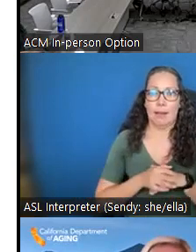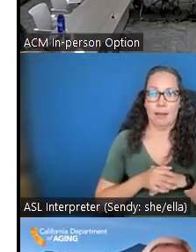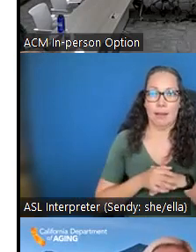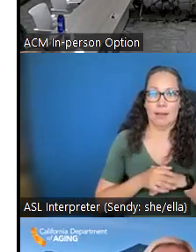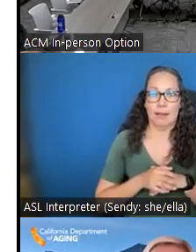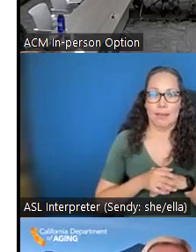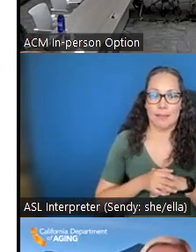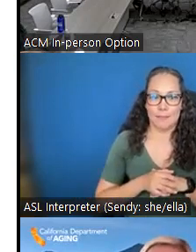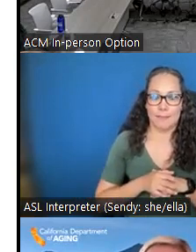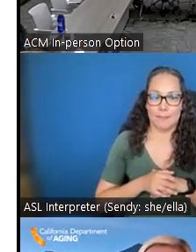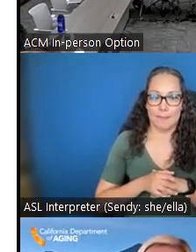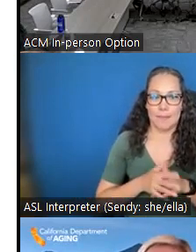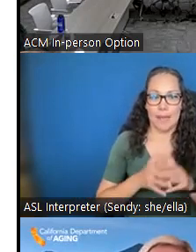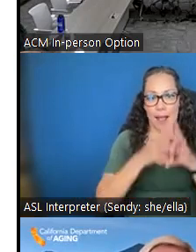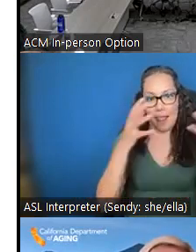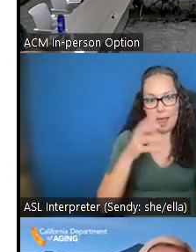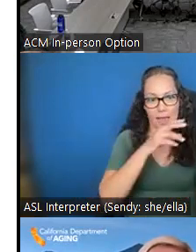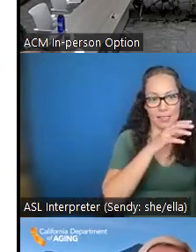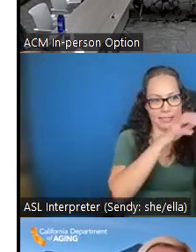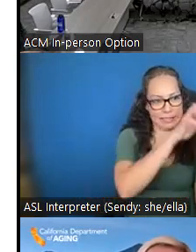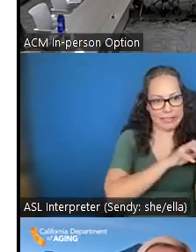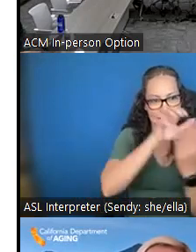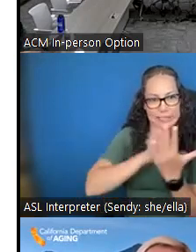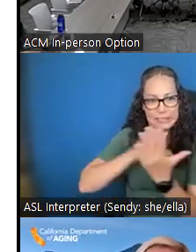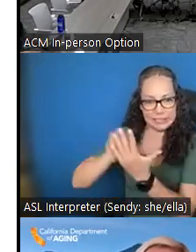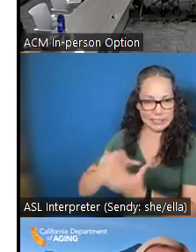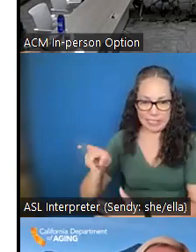time on this now but when the slide deck is shared with you I really think you know it